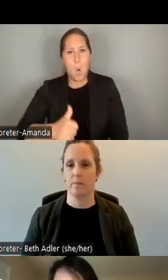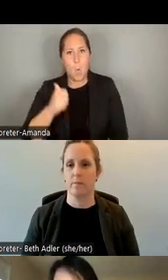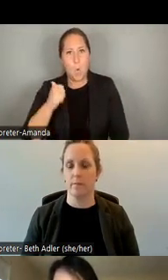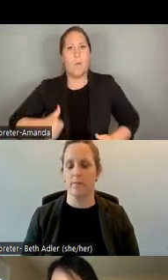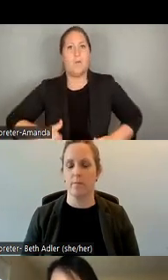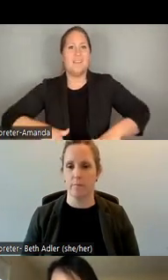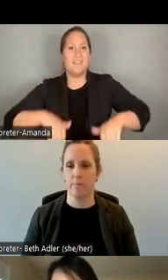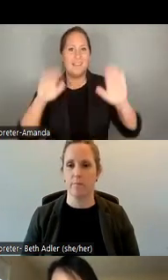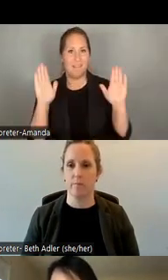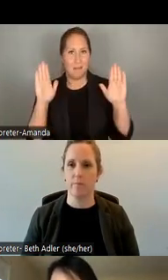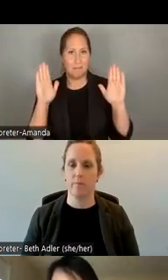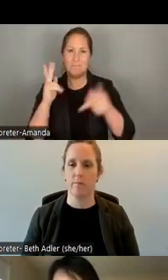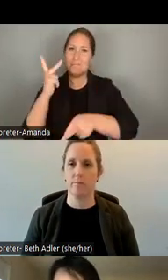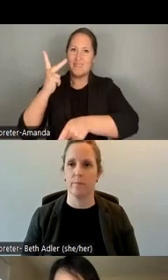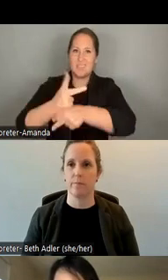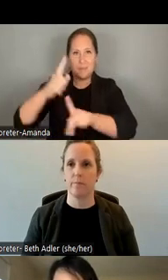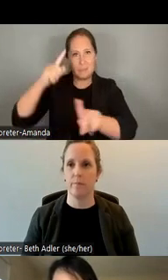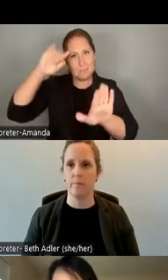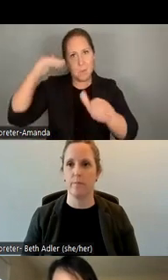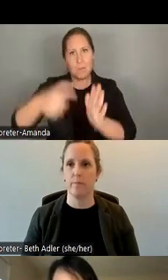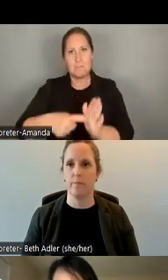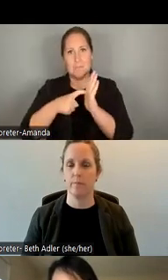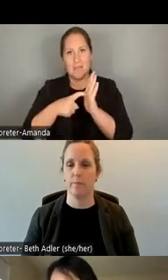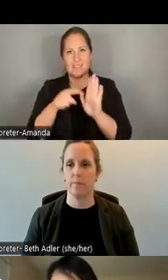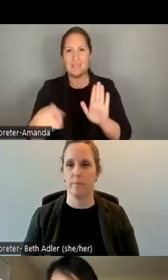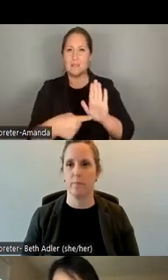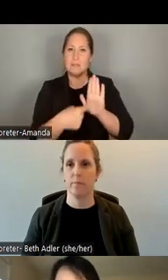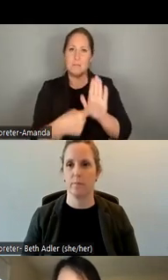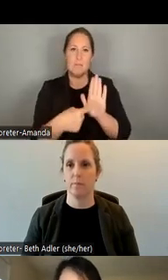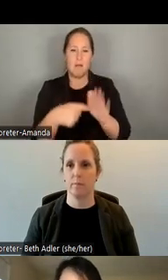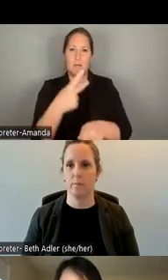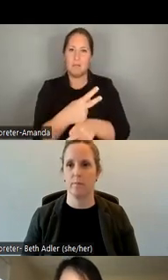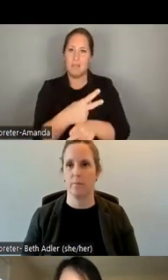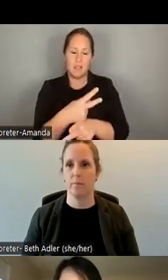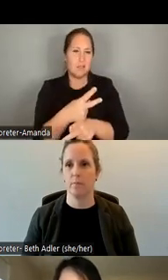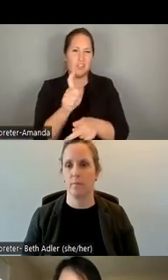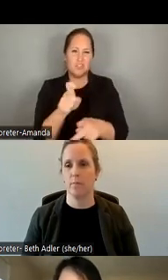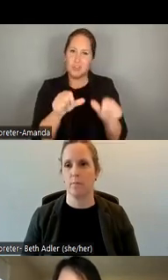this model of care is absolutely needed and we should never stop until everyone has this outcome